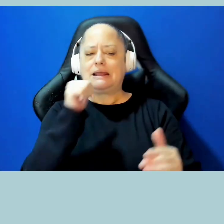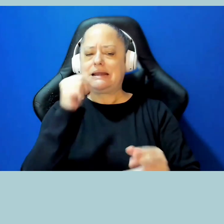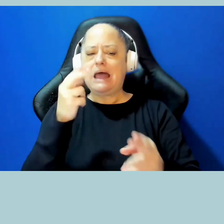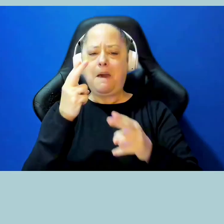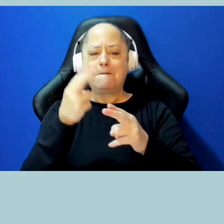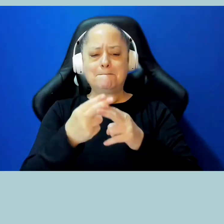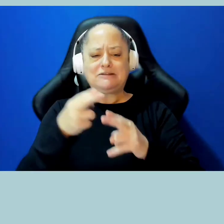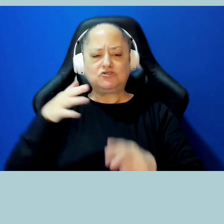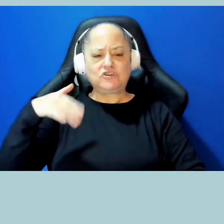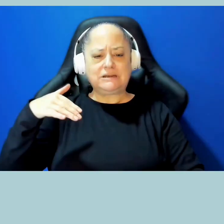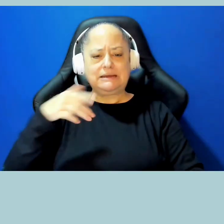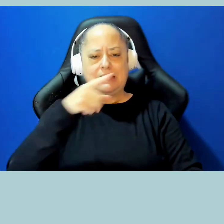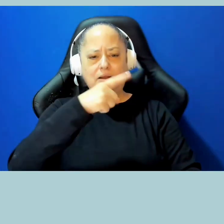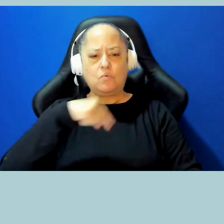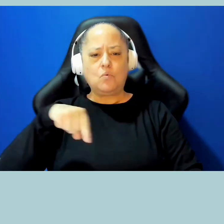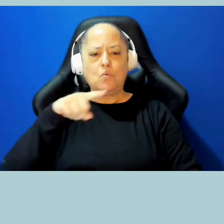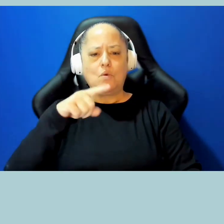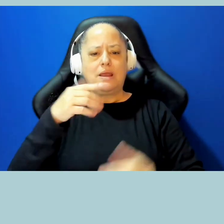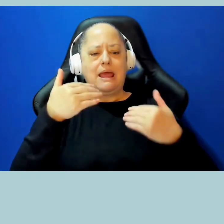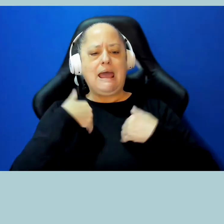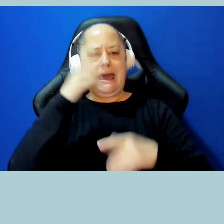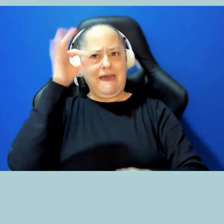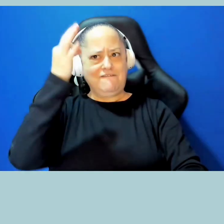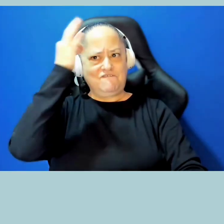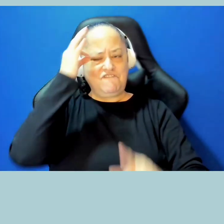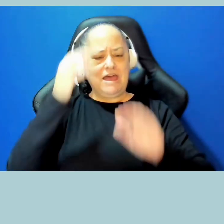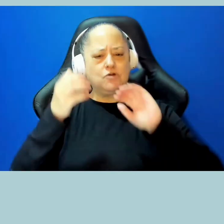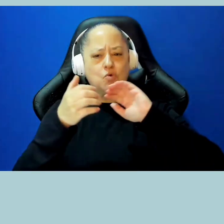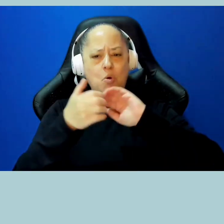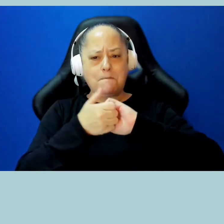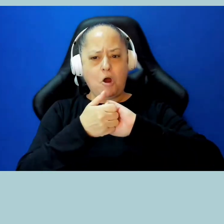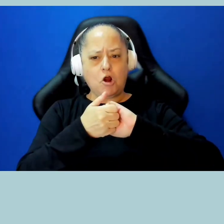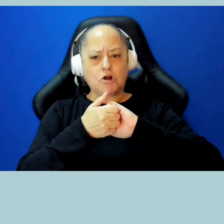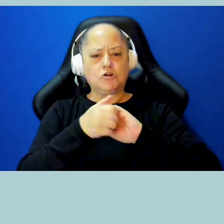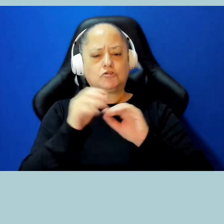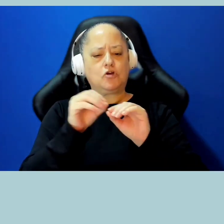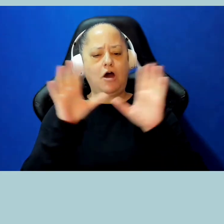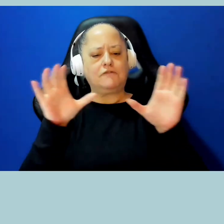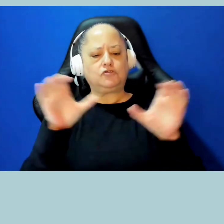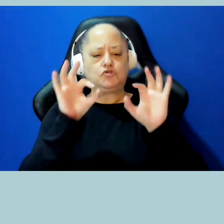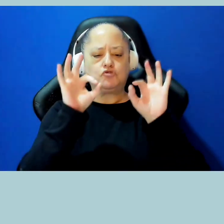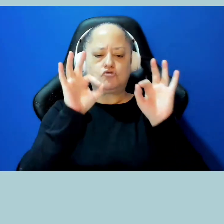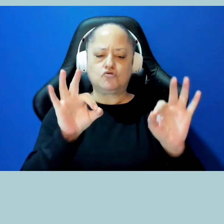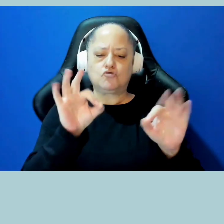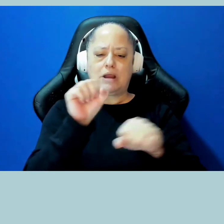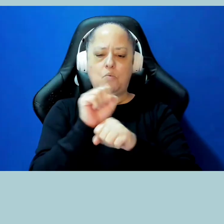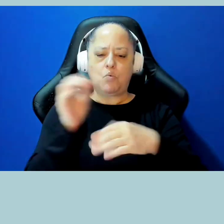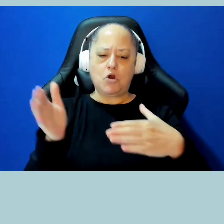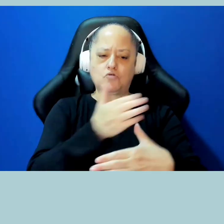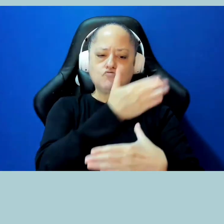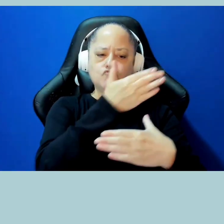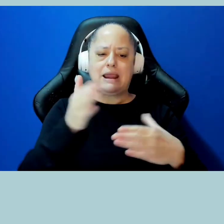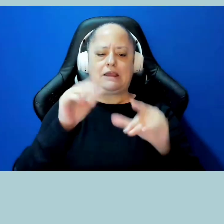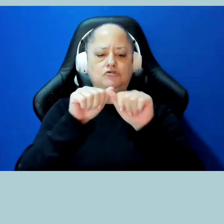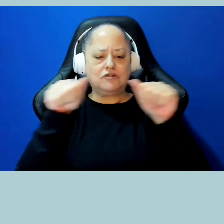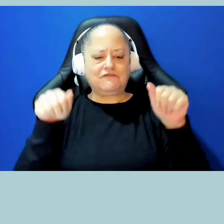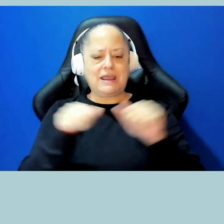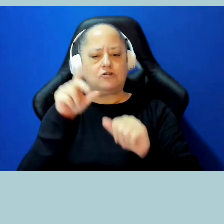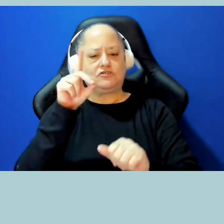we, you know, we have federal partners who obviously do great work in a range of areas of disability. And so we've already had some conversations, but we